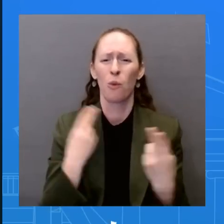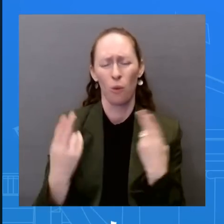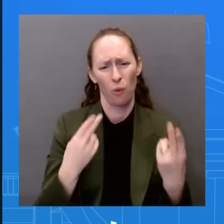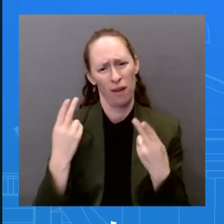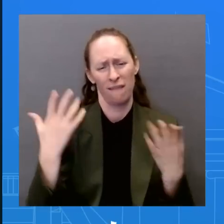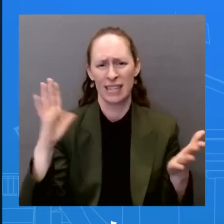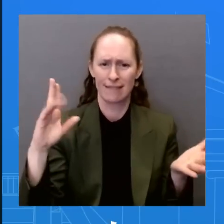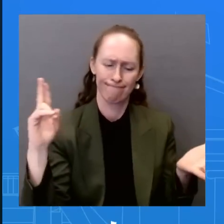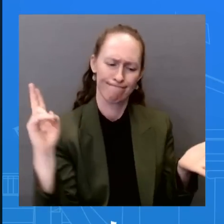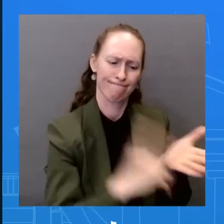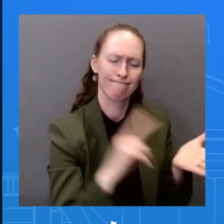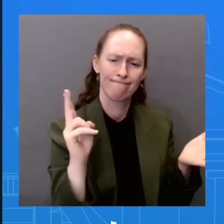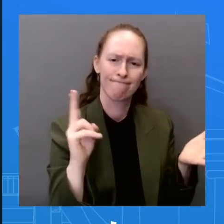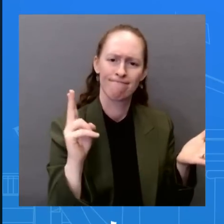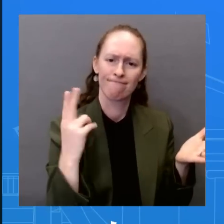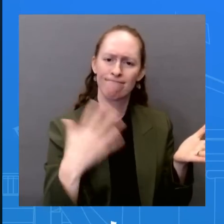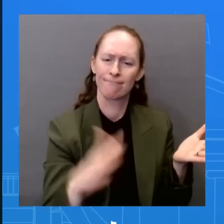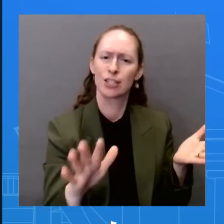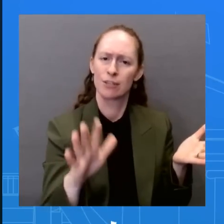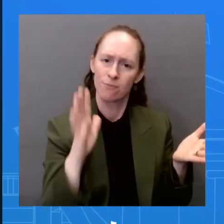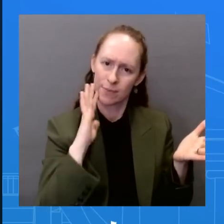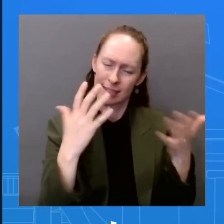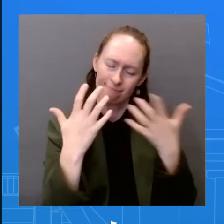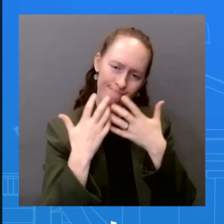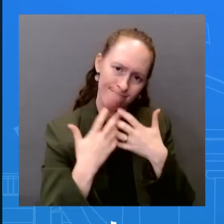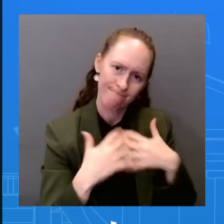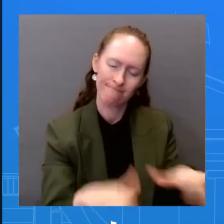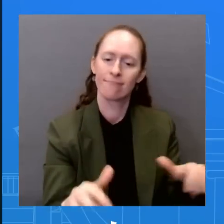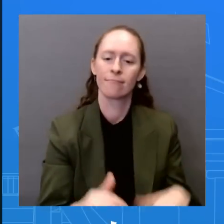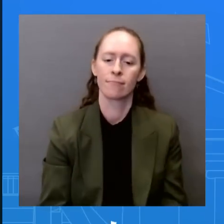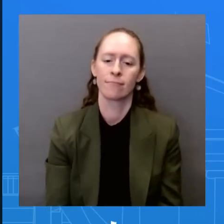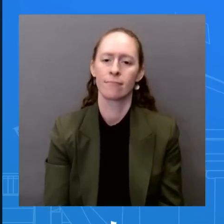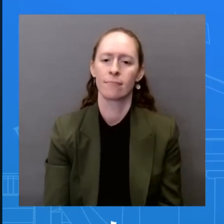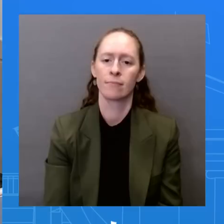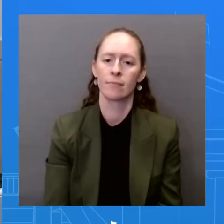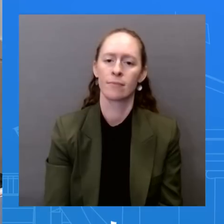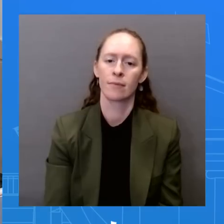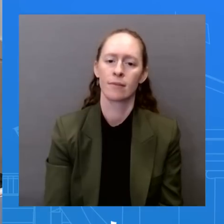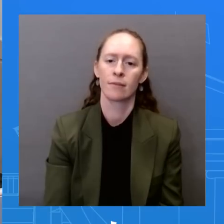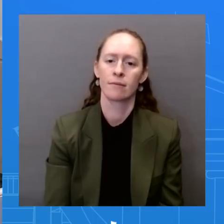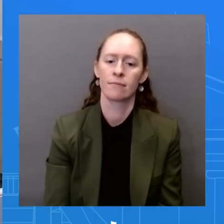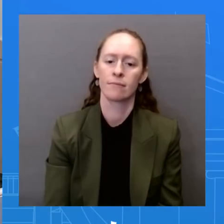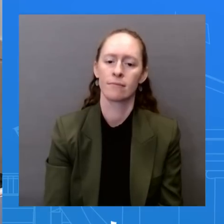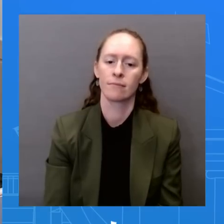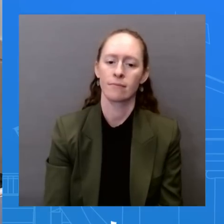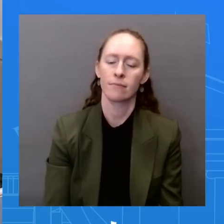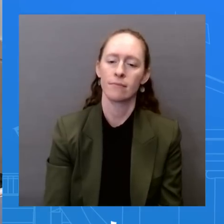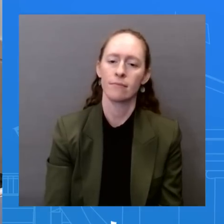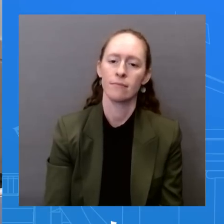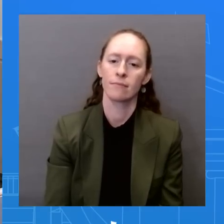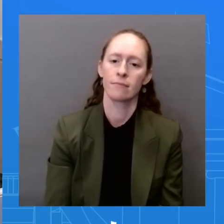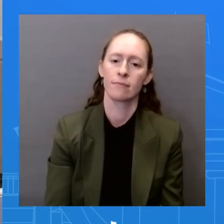Go ahead. Go ahead, Peter. The Press: Thank you, Karine. As refugees were being evacuated from Afghanistan into the U.S. last year,